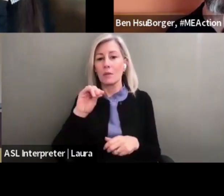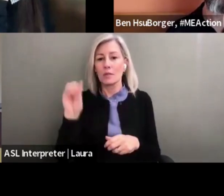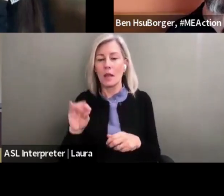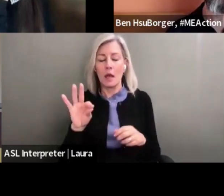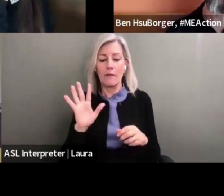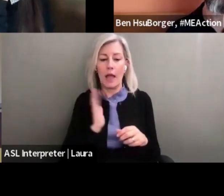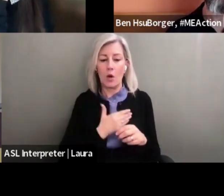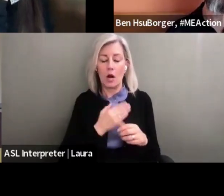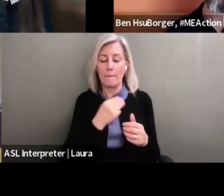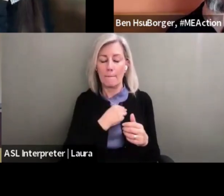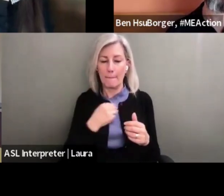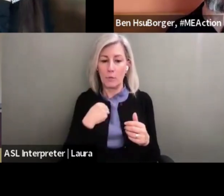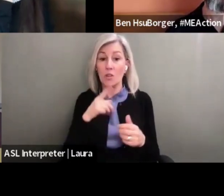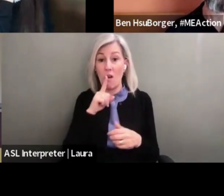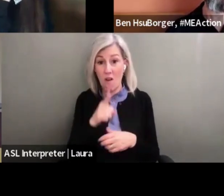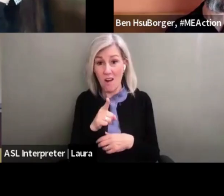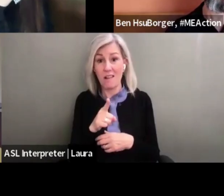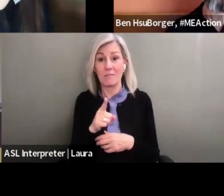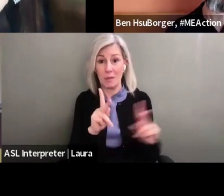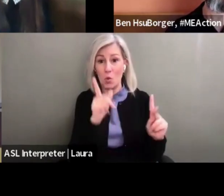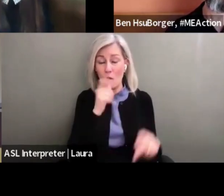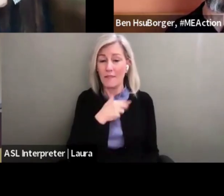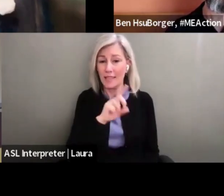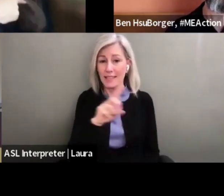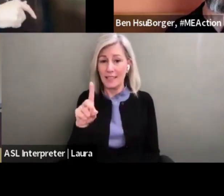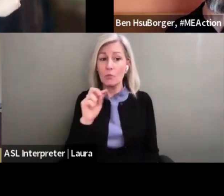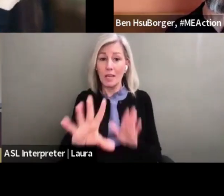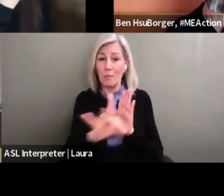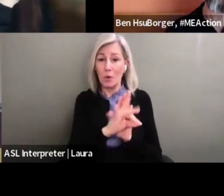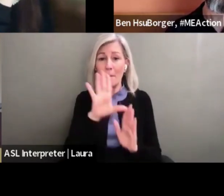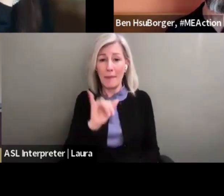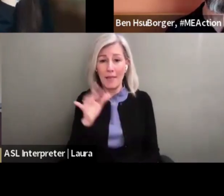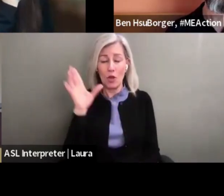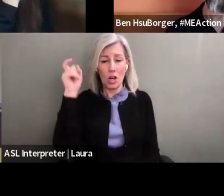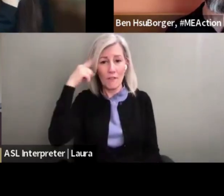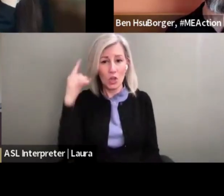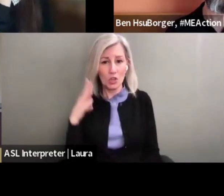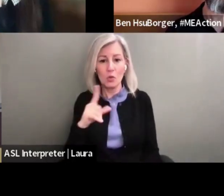under H.R. 1. For those of you who don't know, state d councils are in every state,